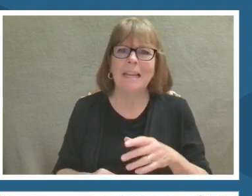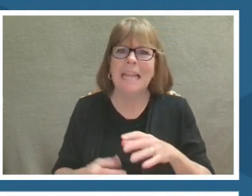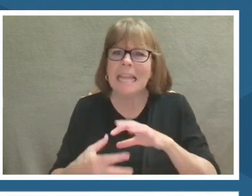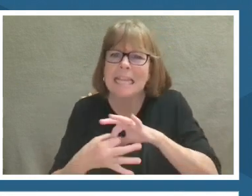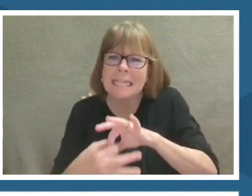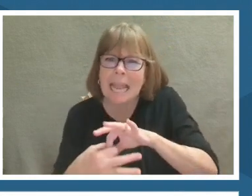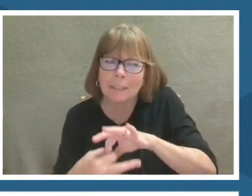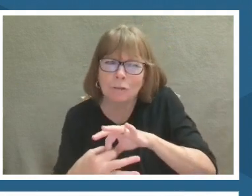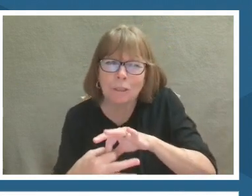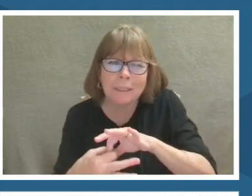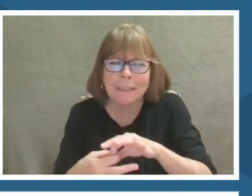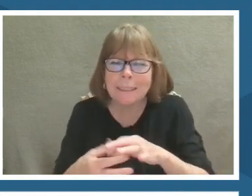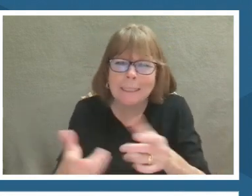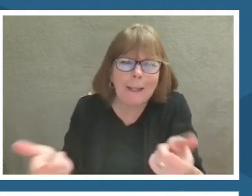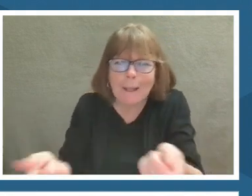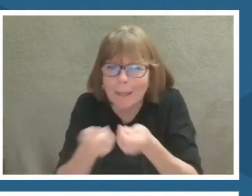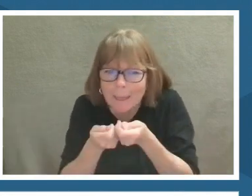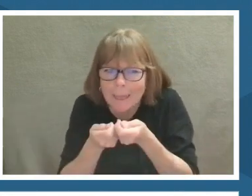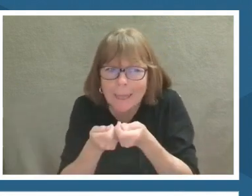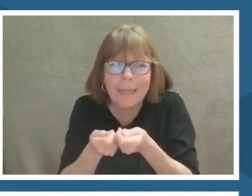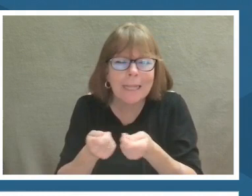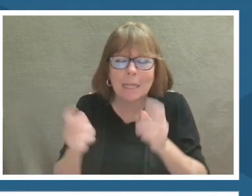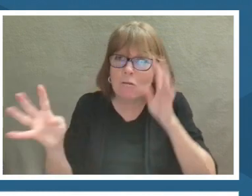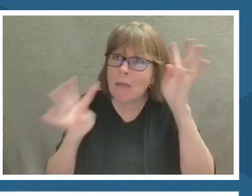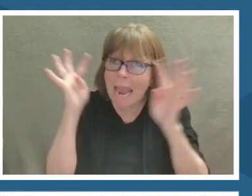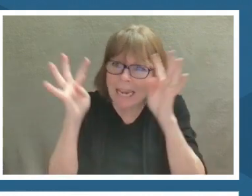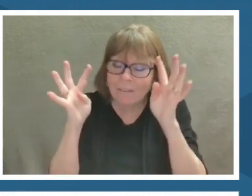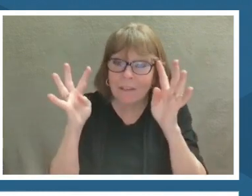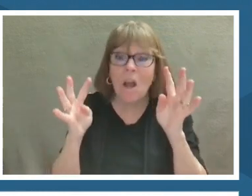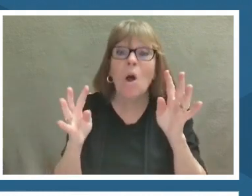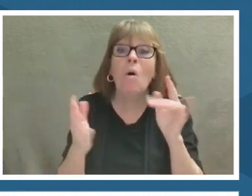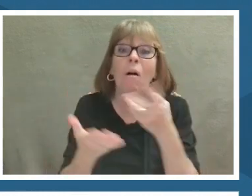futuristic exhausting